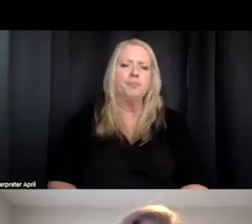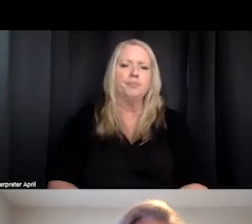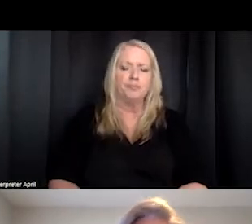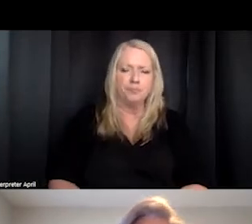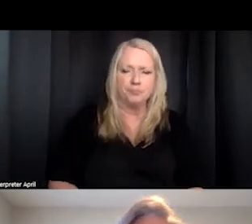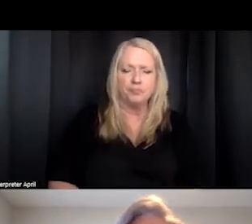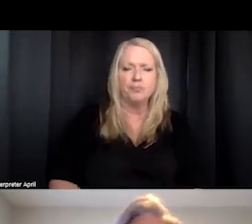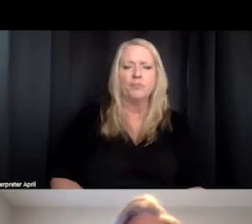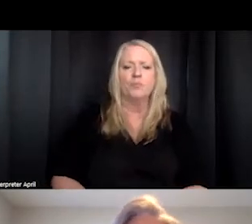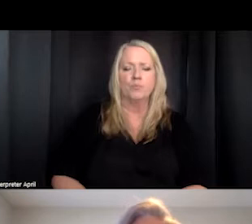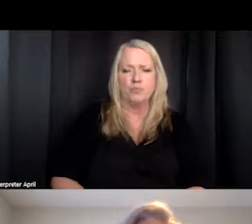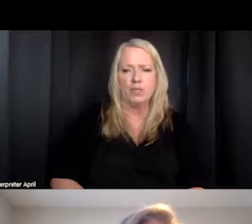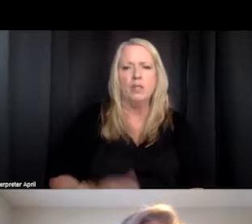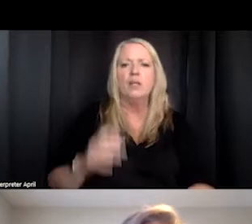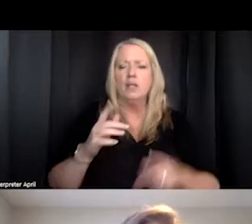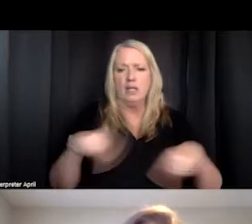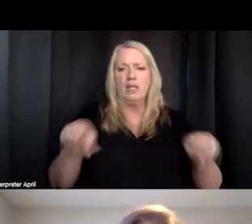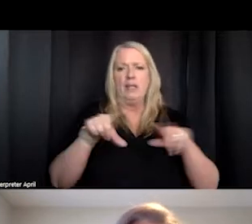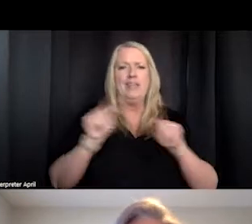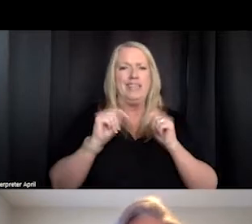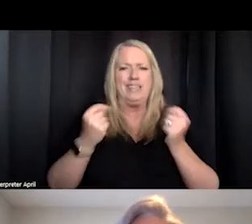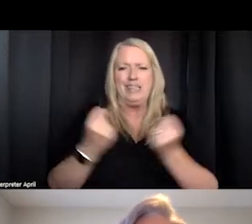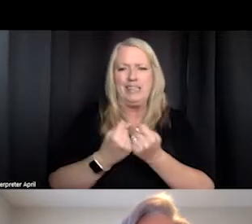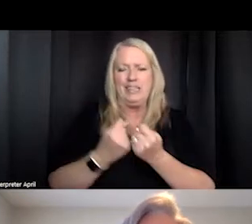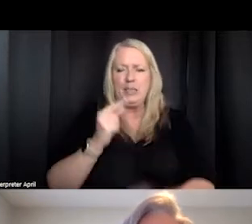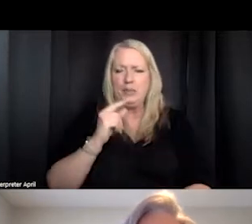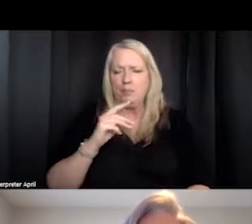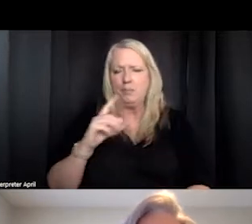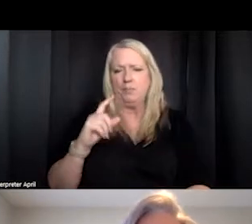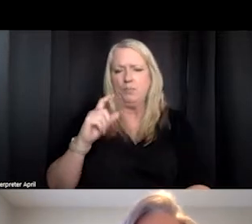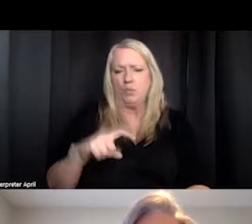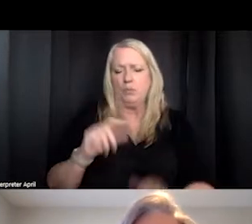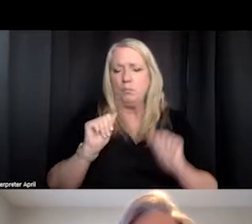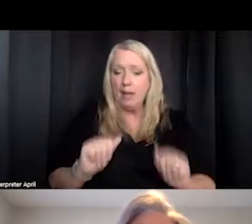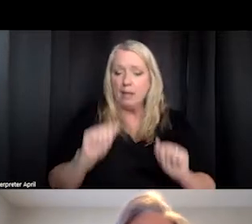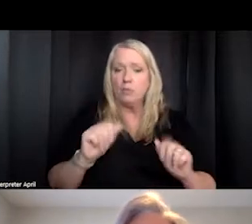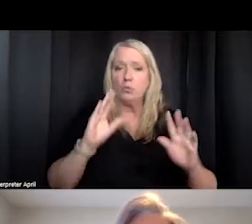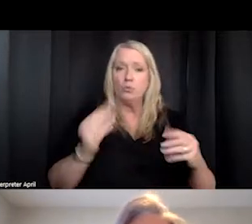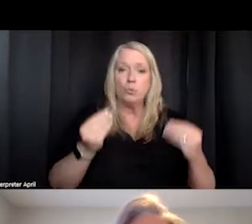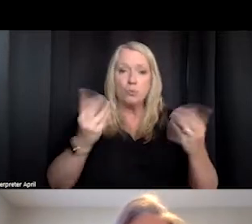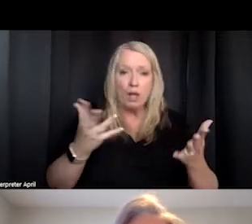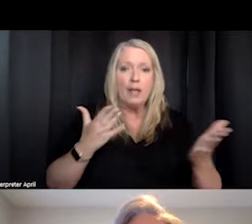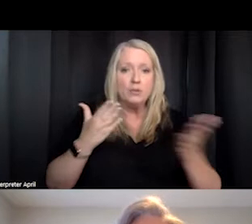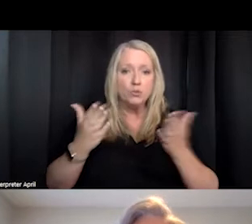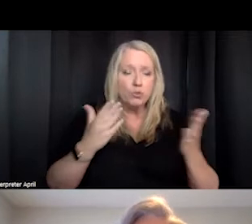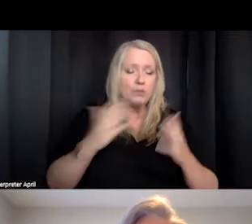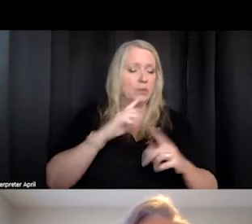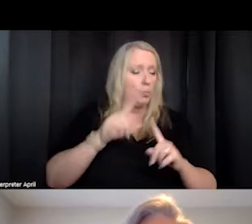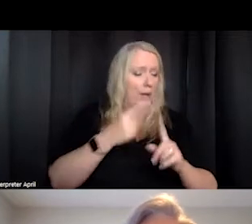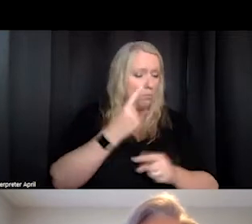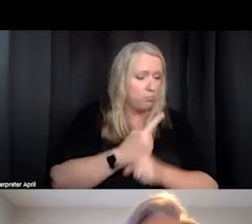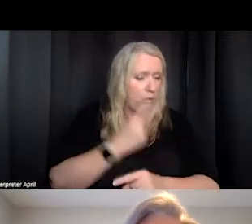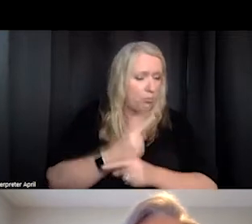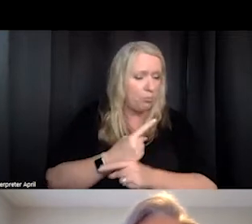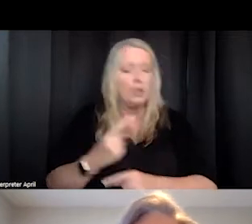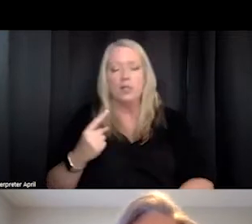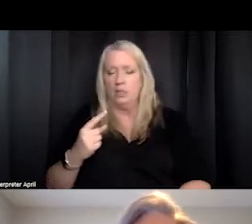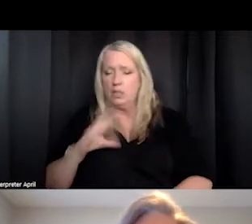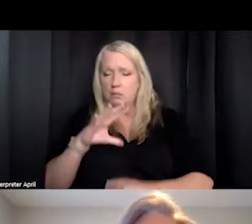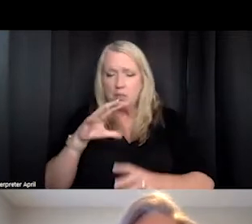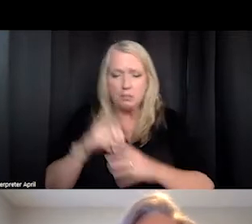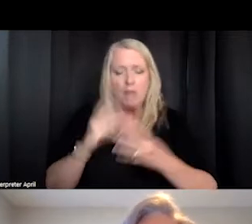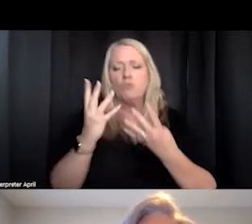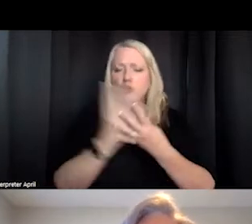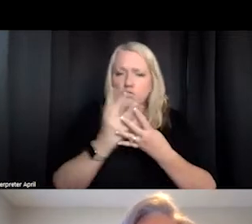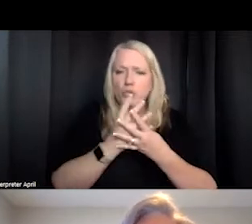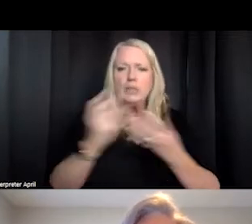THE TEAM NEED TO BE ABLE TO PROVIDE SERVICES, WHEN APPROPRIATE. SCREENING, ASSESSMENT, STABILIZATION,